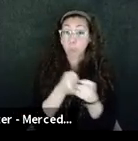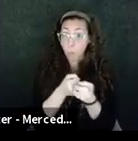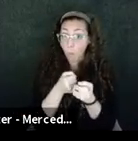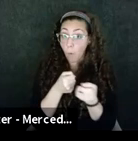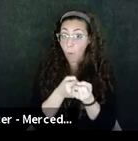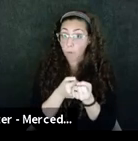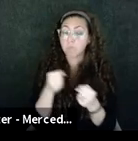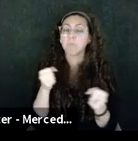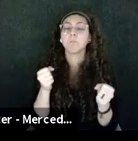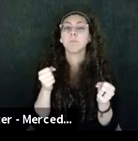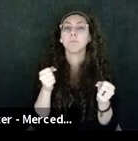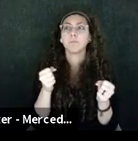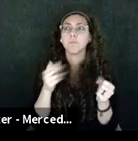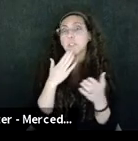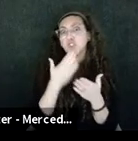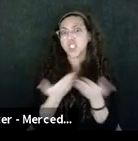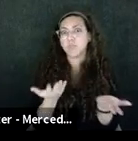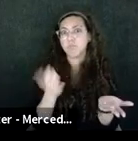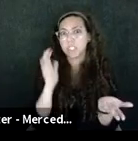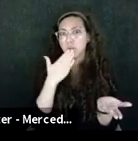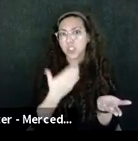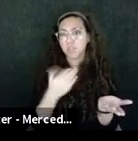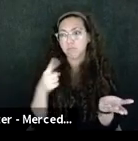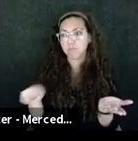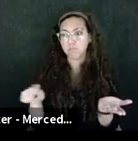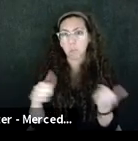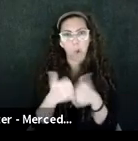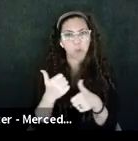Jason Williams: And it's been good for most kids. So that's a good thing and that is